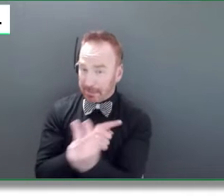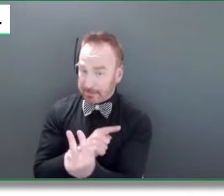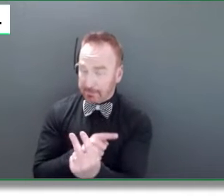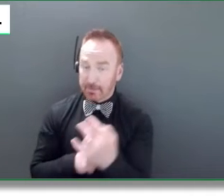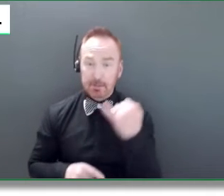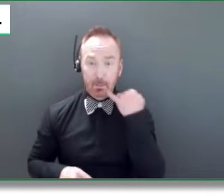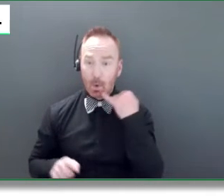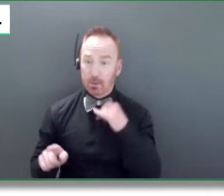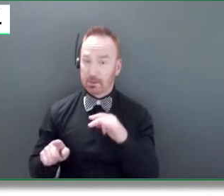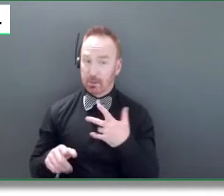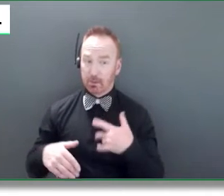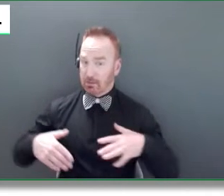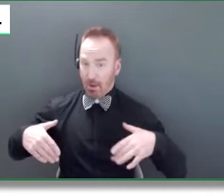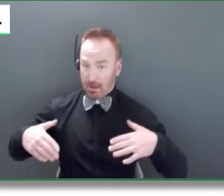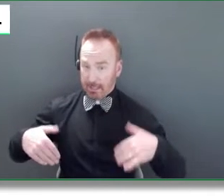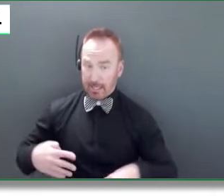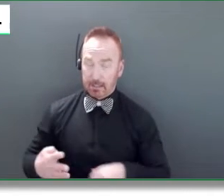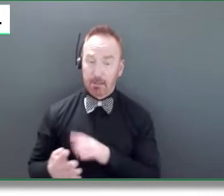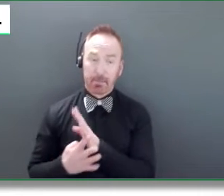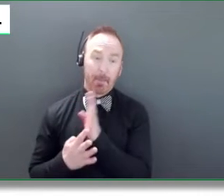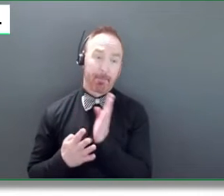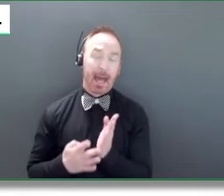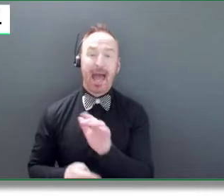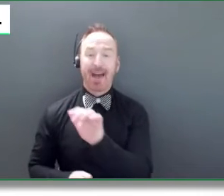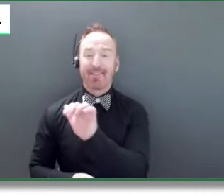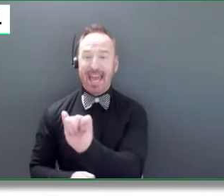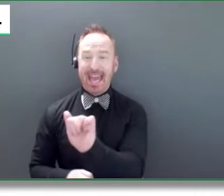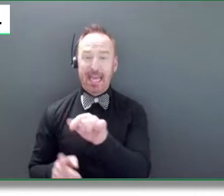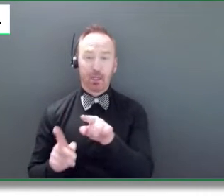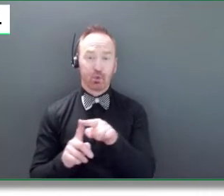We have this crowdsourced A to Z accessibility book that we want to put